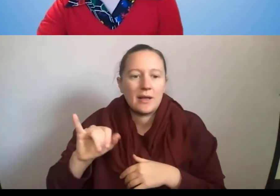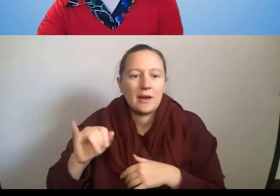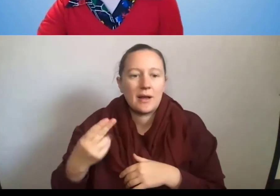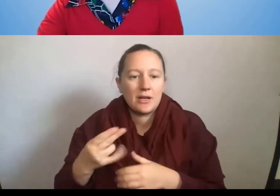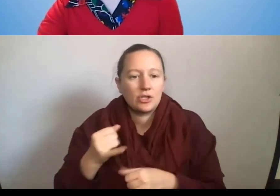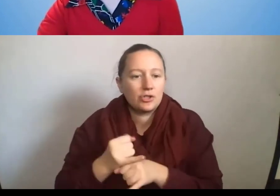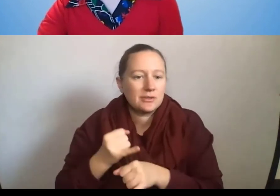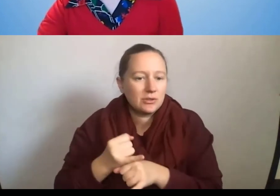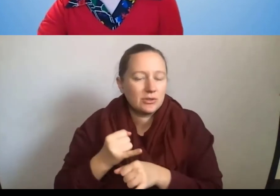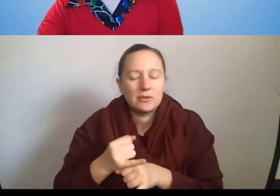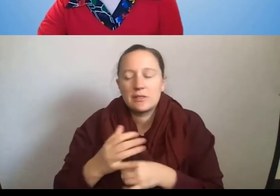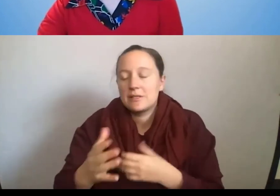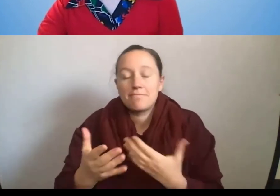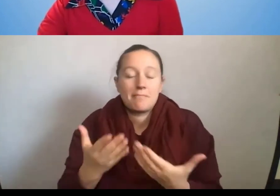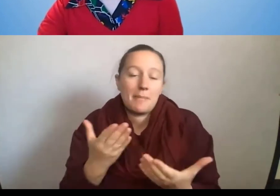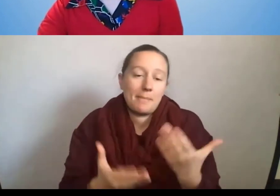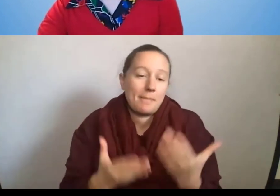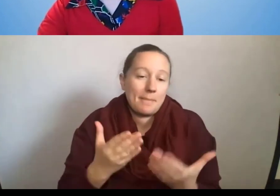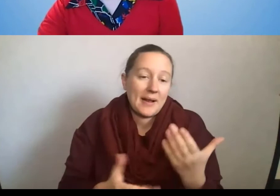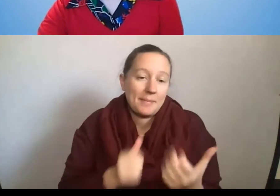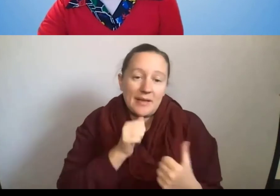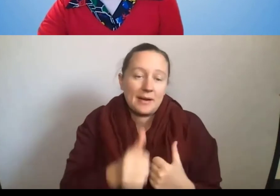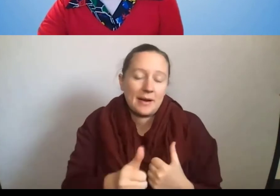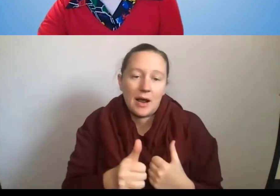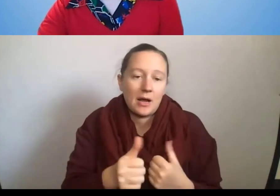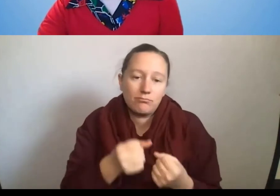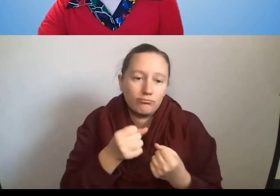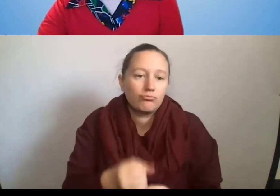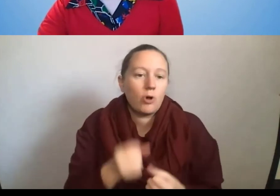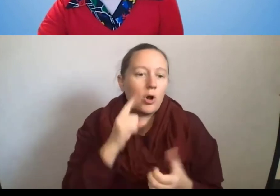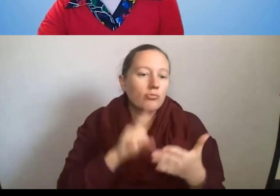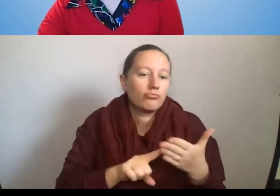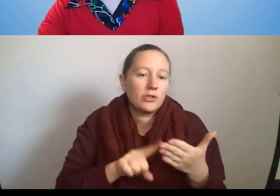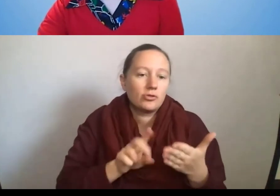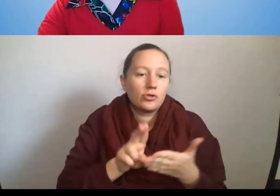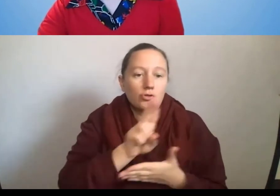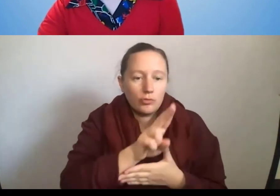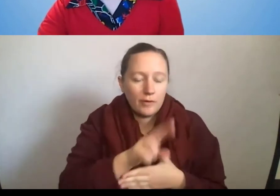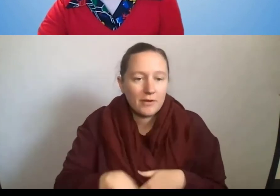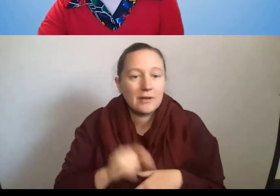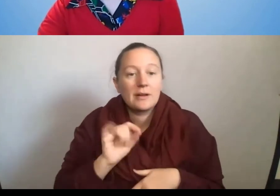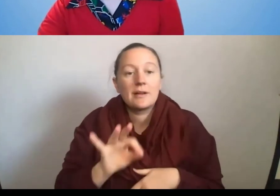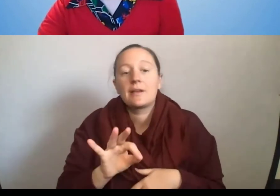a predominantly research university and if there is a funding opportunity